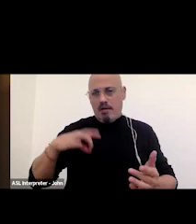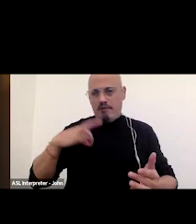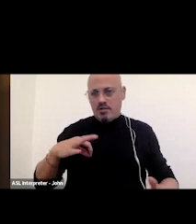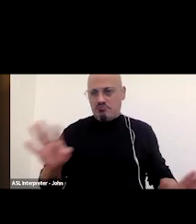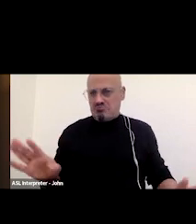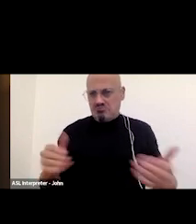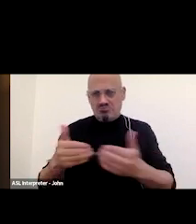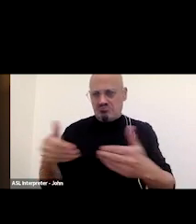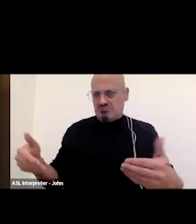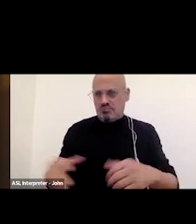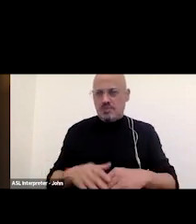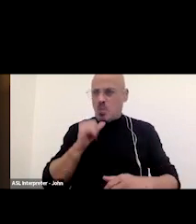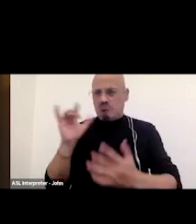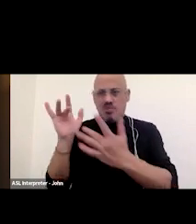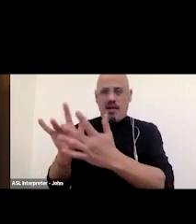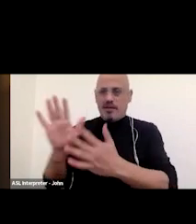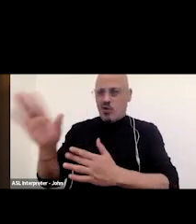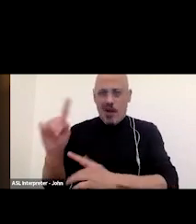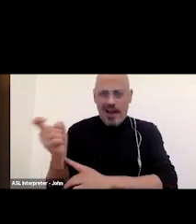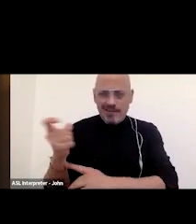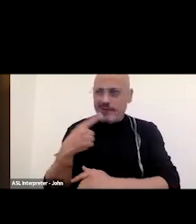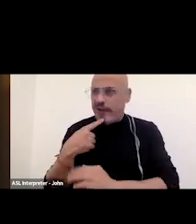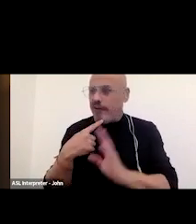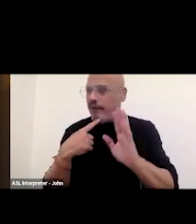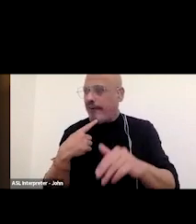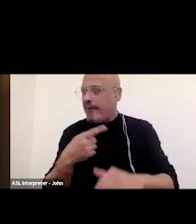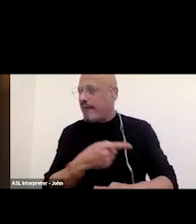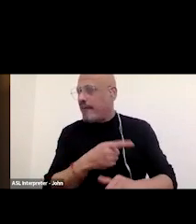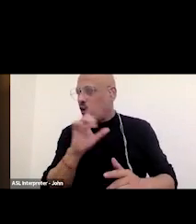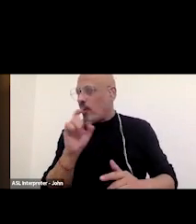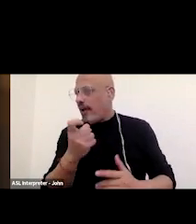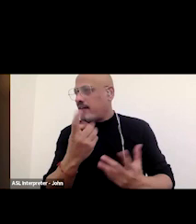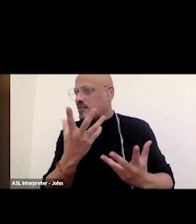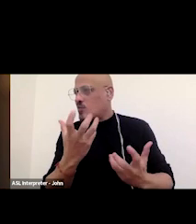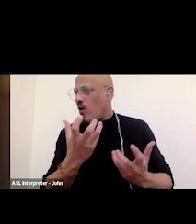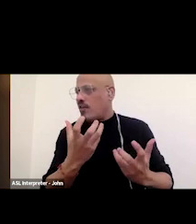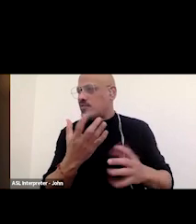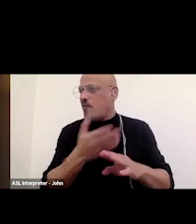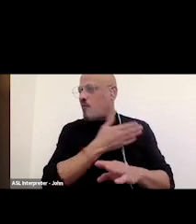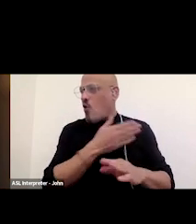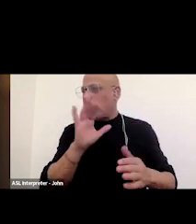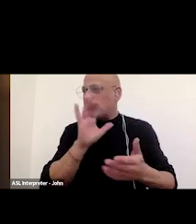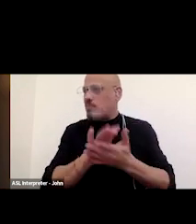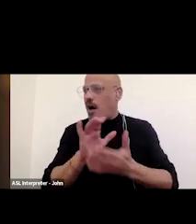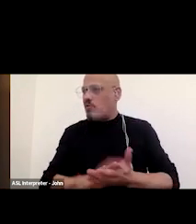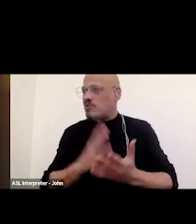SSA isn't gonna contact your ex and say, "Your ex is, your former spouse is applying for benefits on your record.